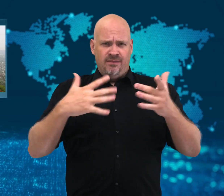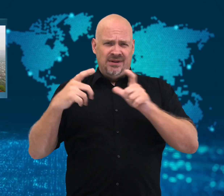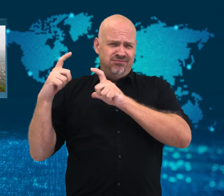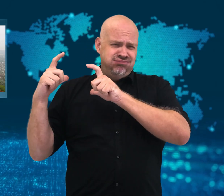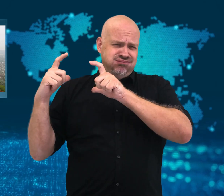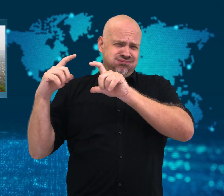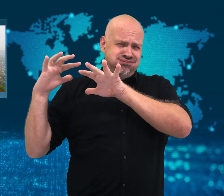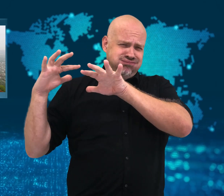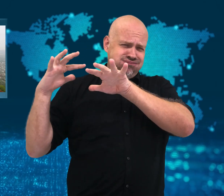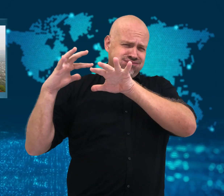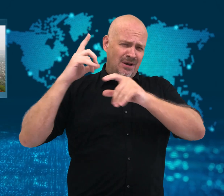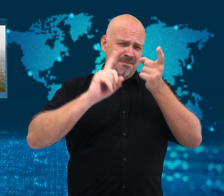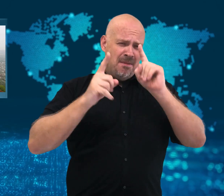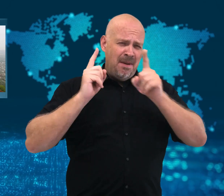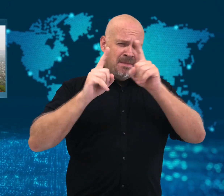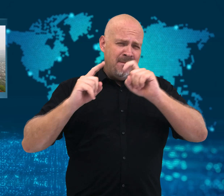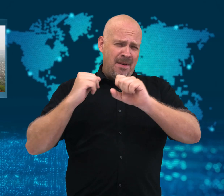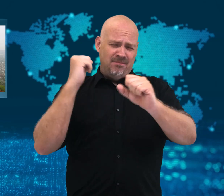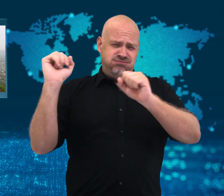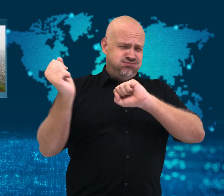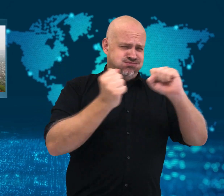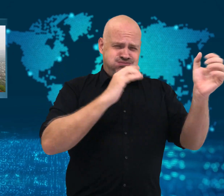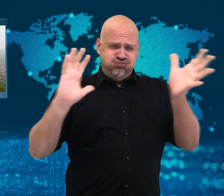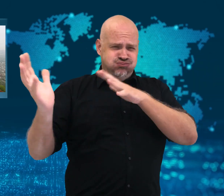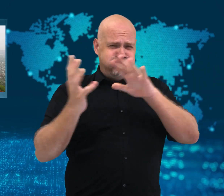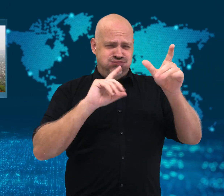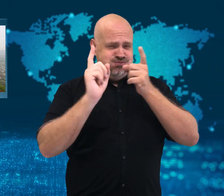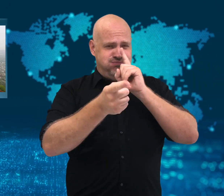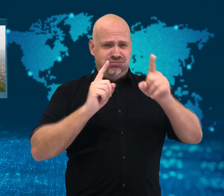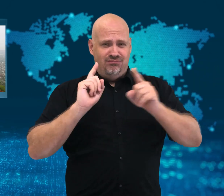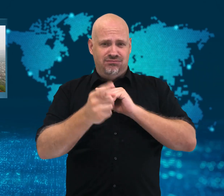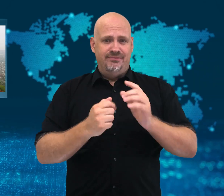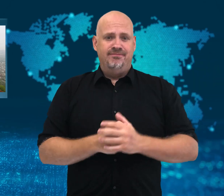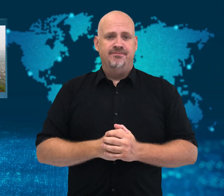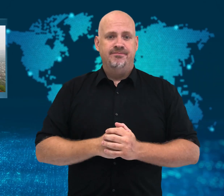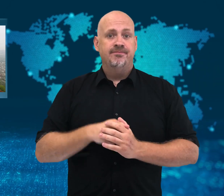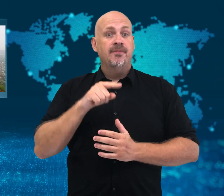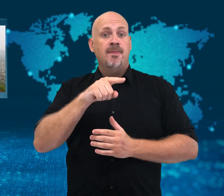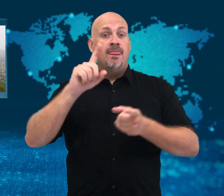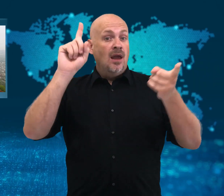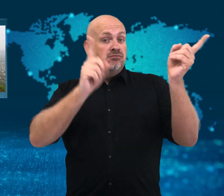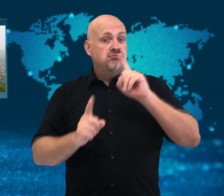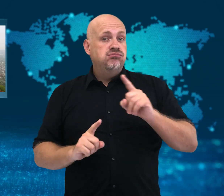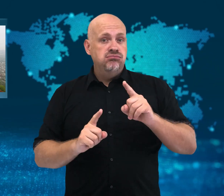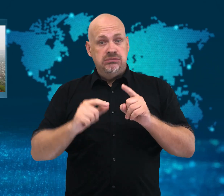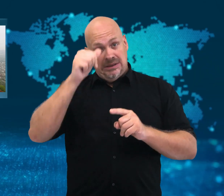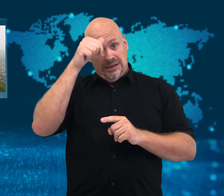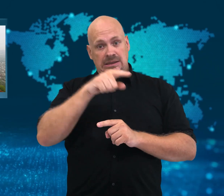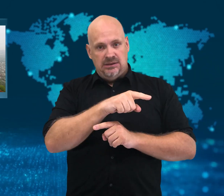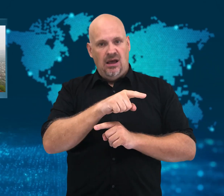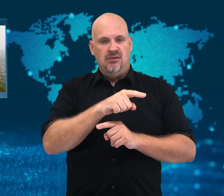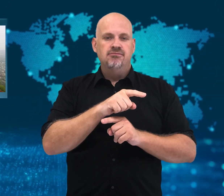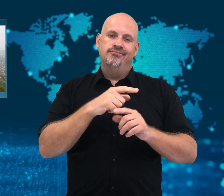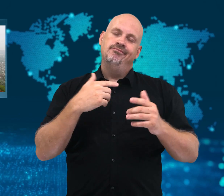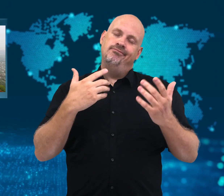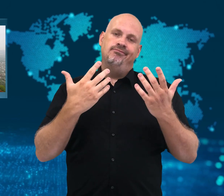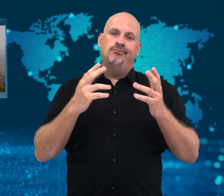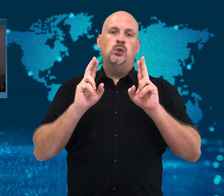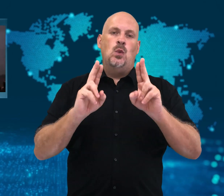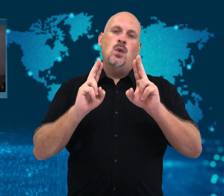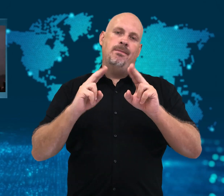The lightning was part of a large storm that hit northern India.